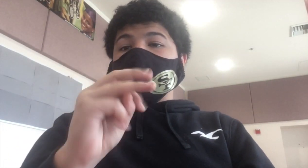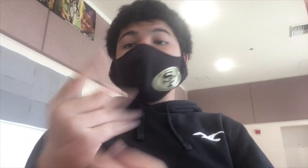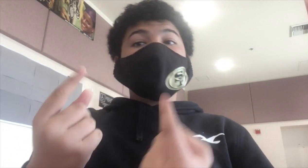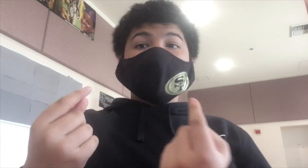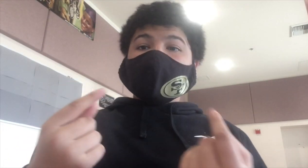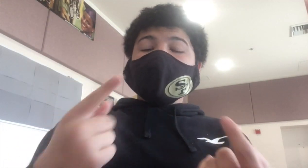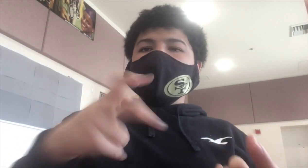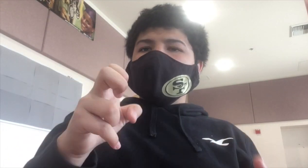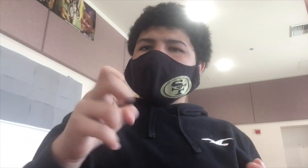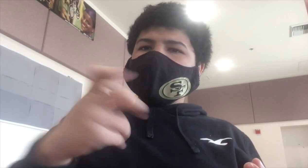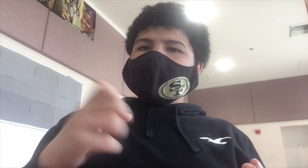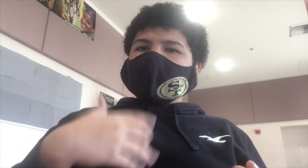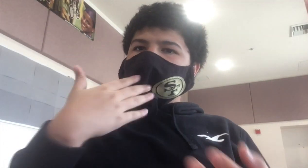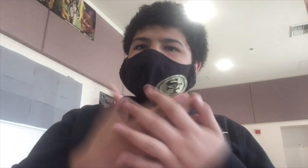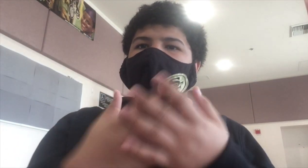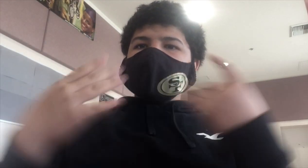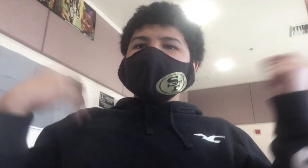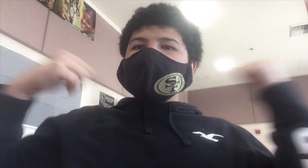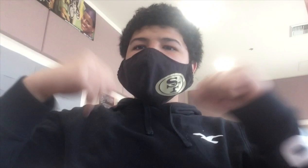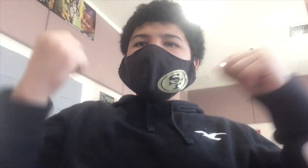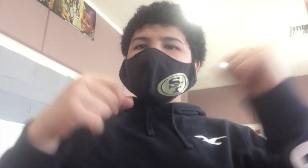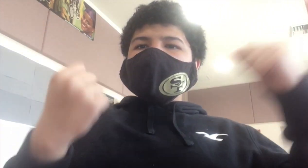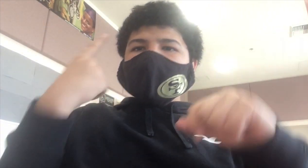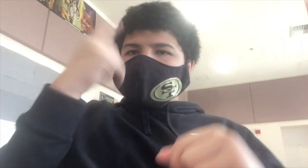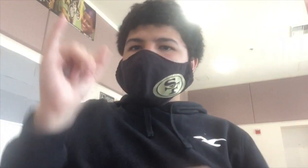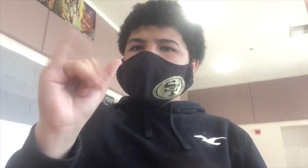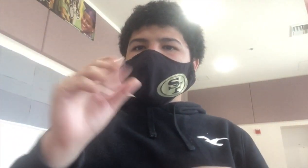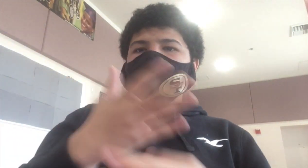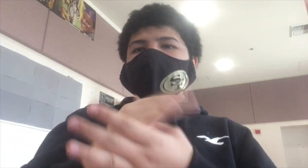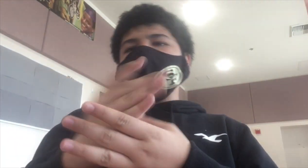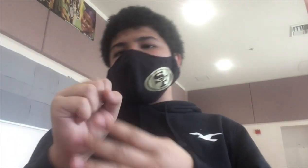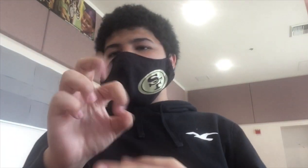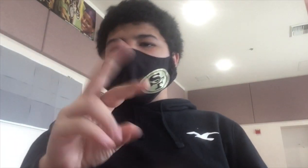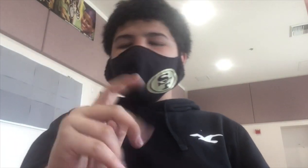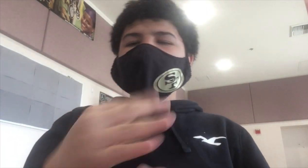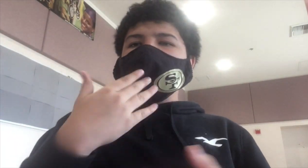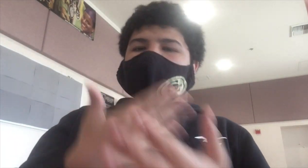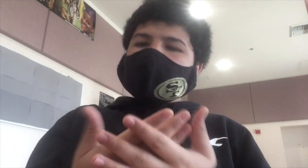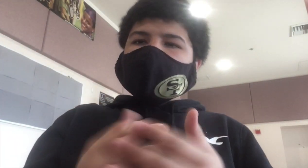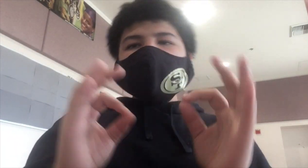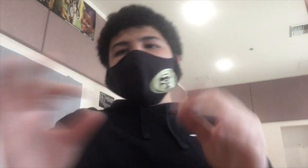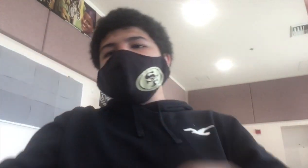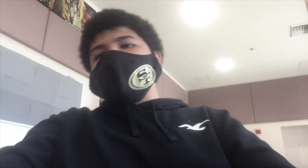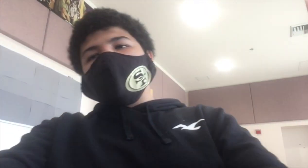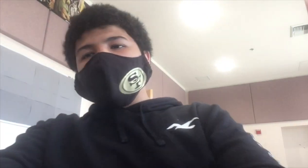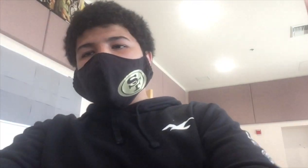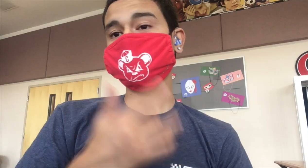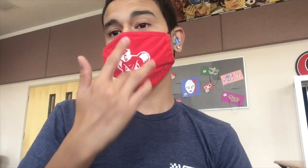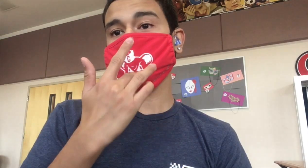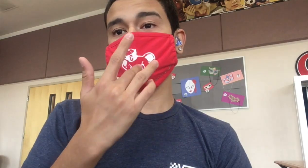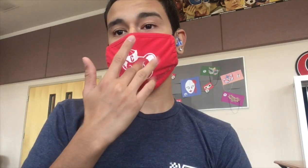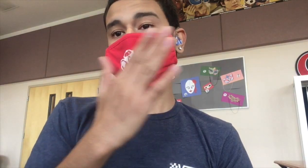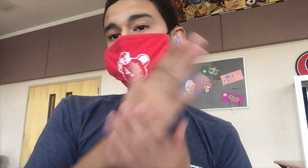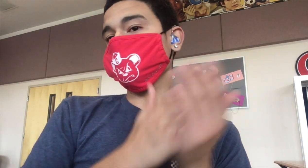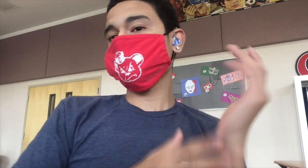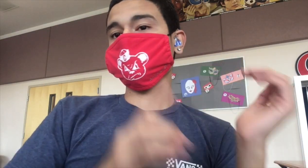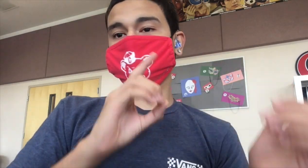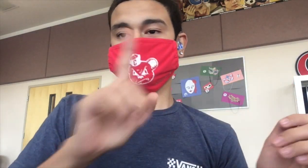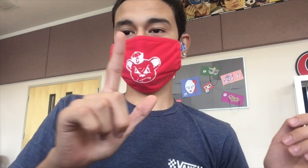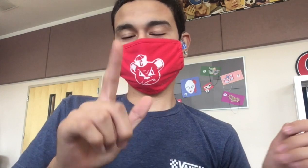Virtual learning with zoom P. It just makes me feel good. You know, for exercising it feels good.